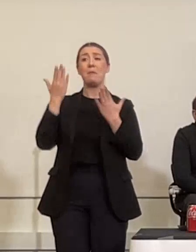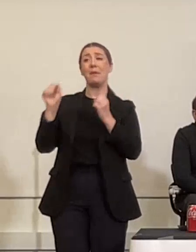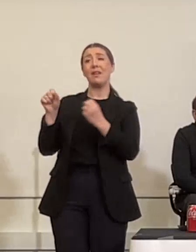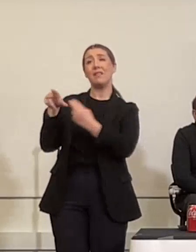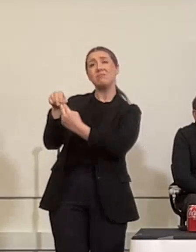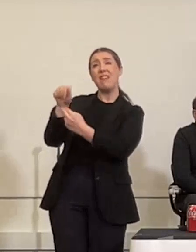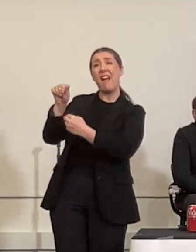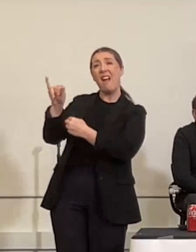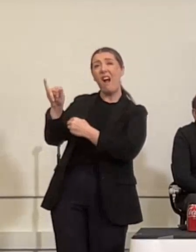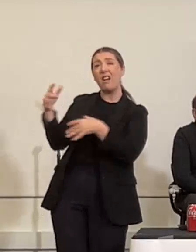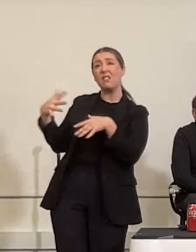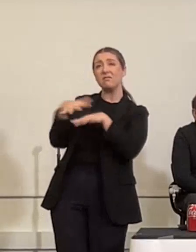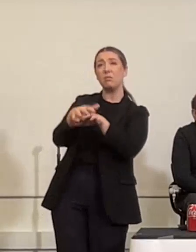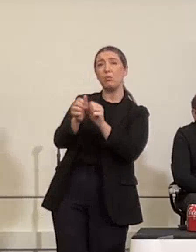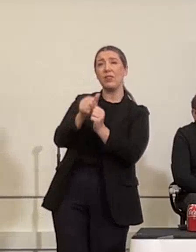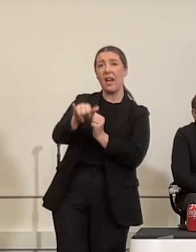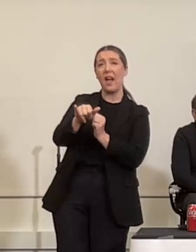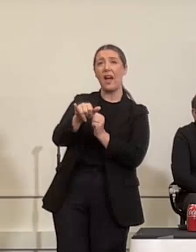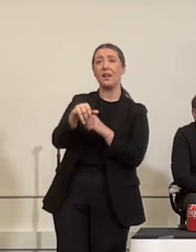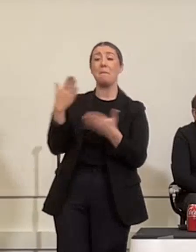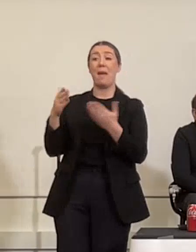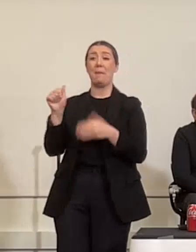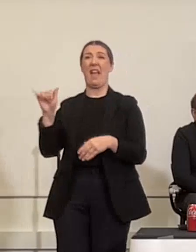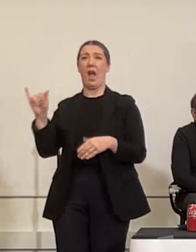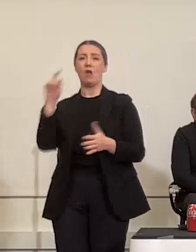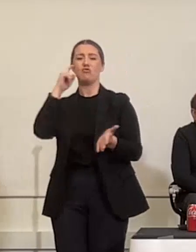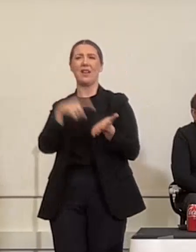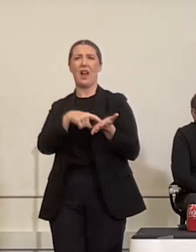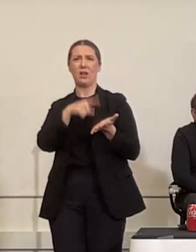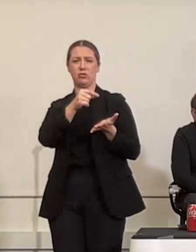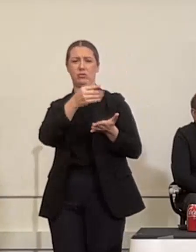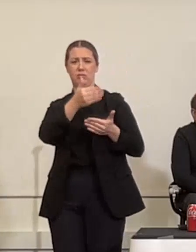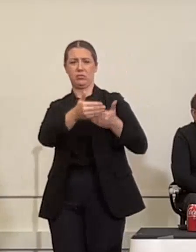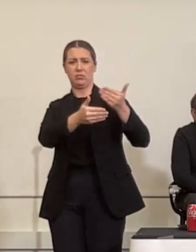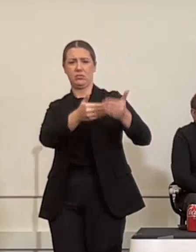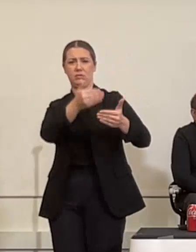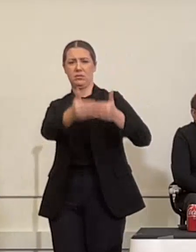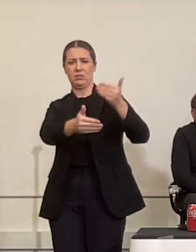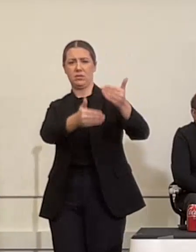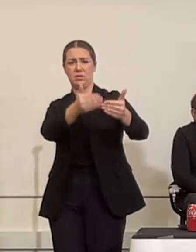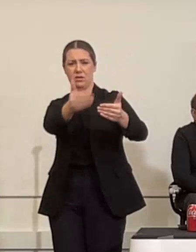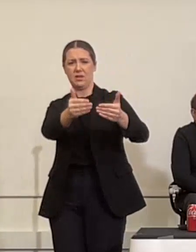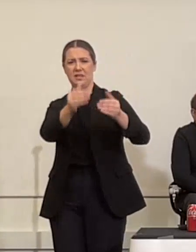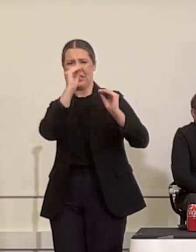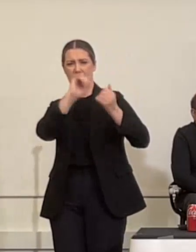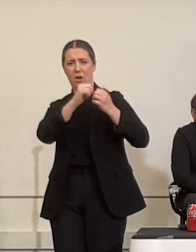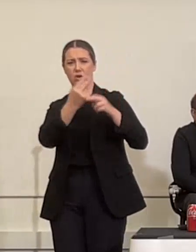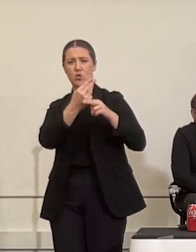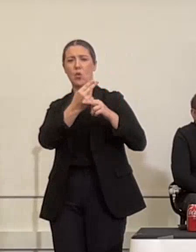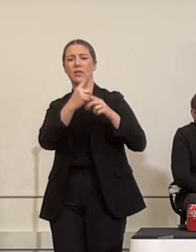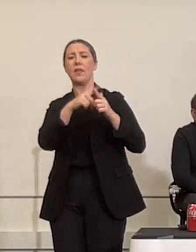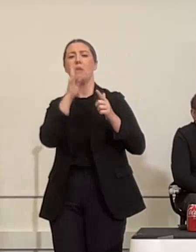the pattern that I went through to teach her how to use this thing and then rip away all those extra features that the